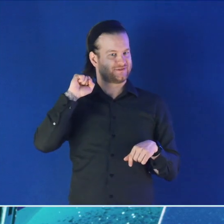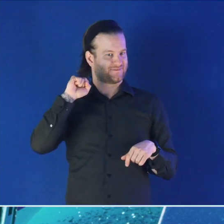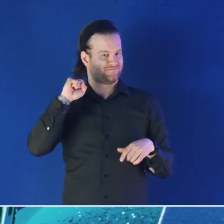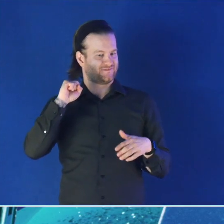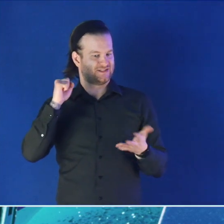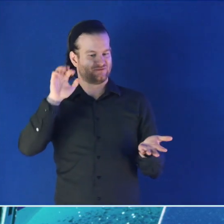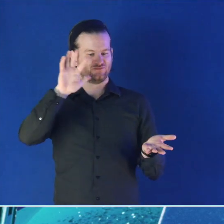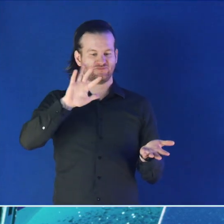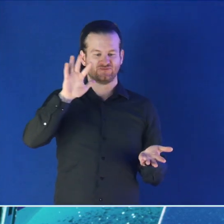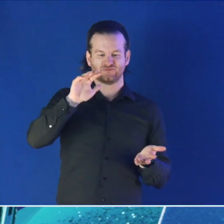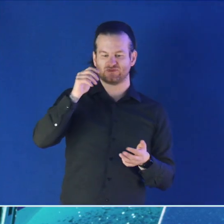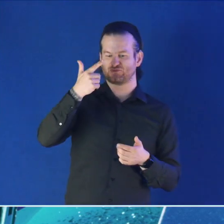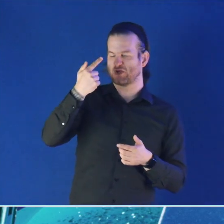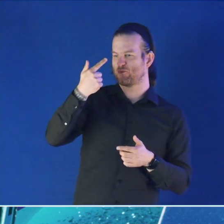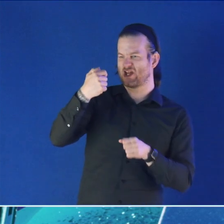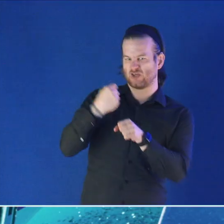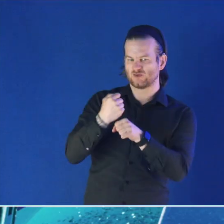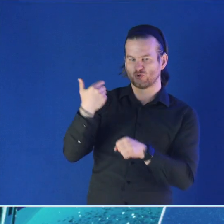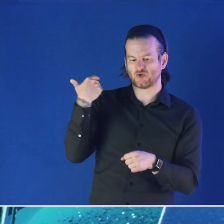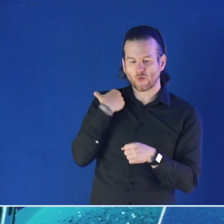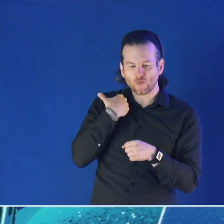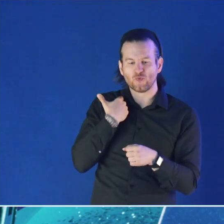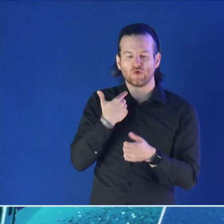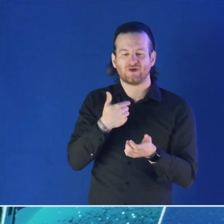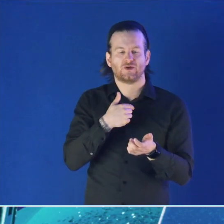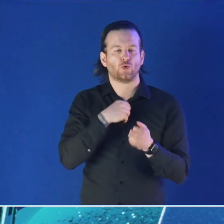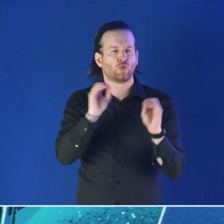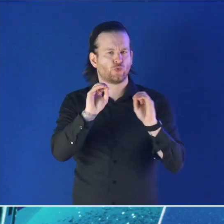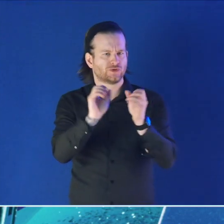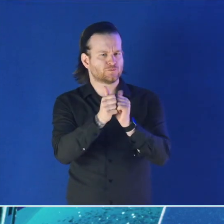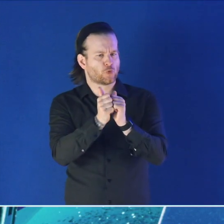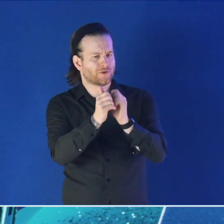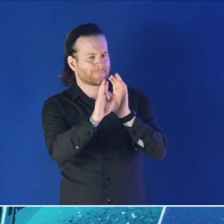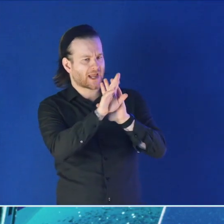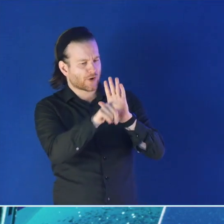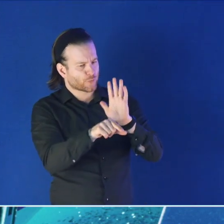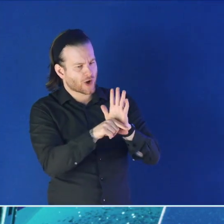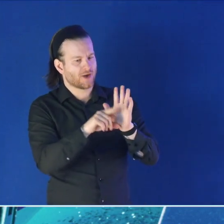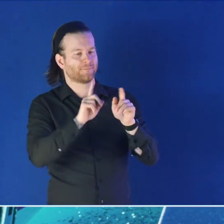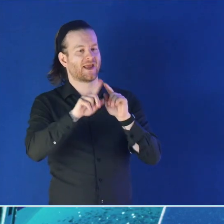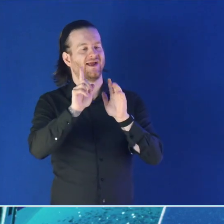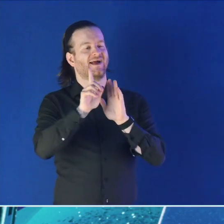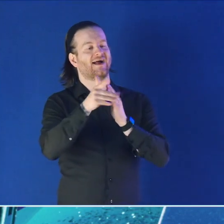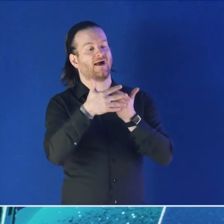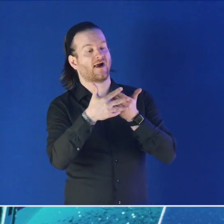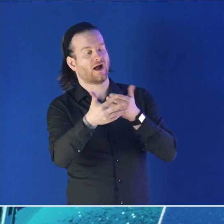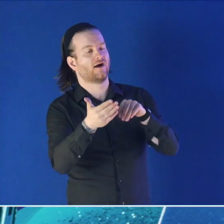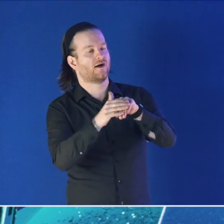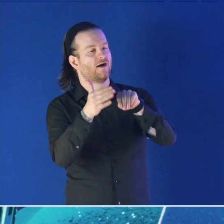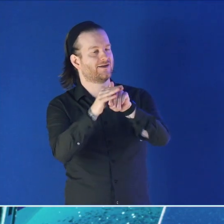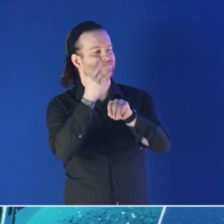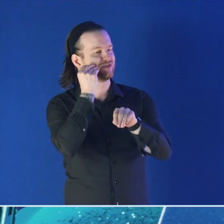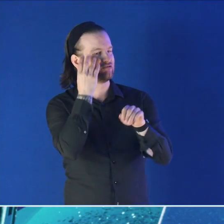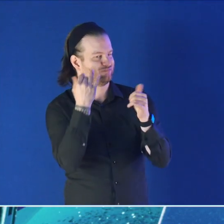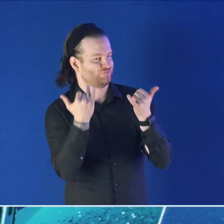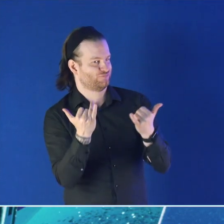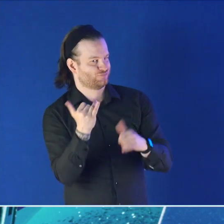So I don't have a sports background. I do now. I'm five seasons at the Seattle Seahawks doing this work, and I'm just